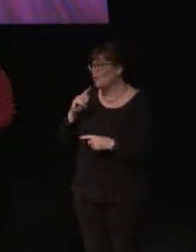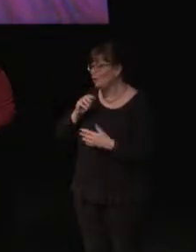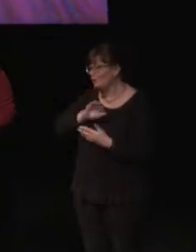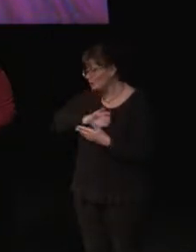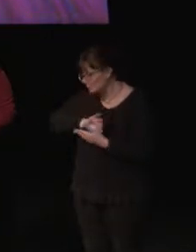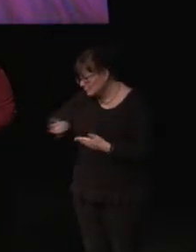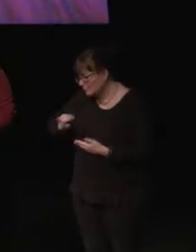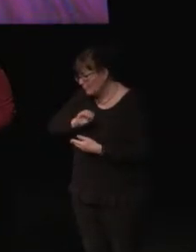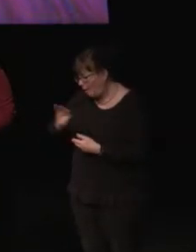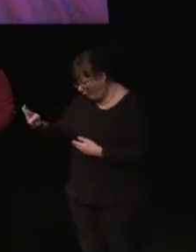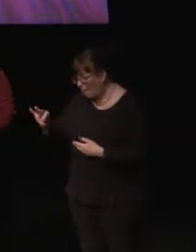Erm...